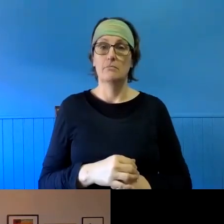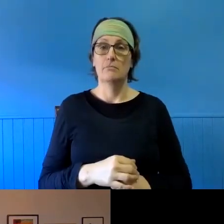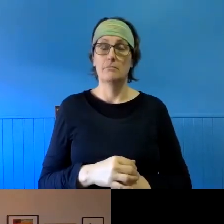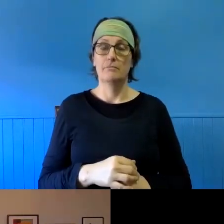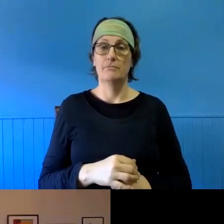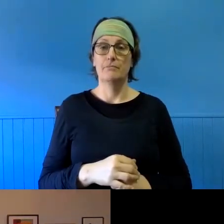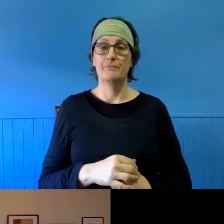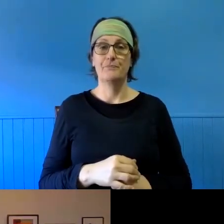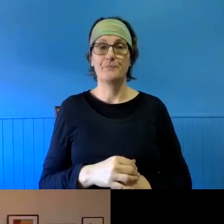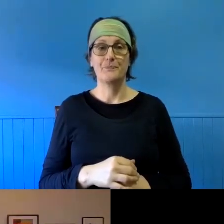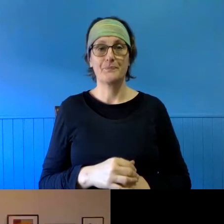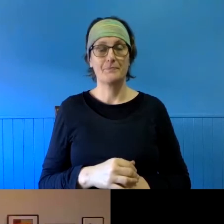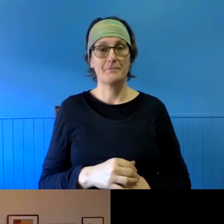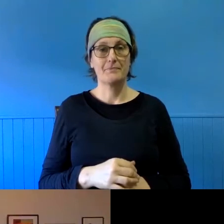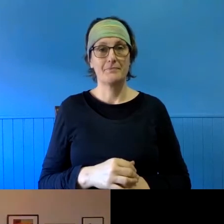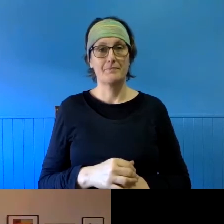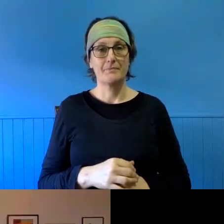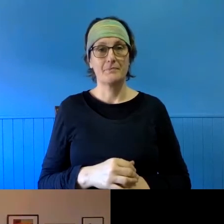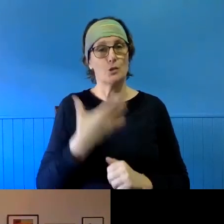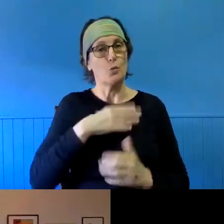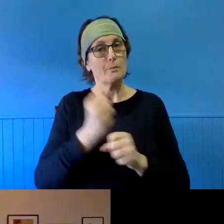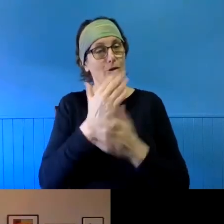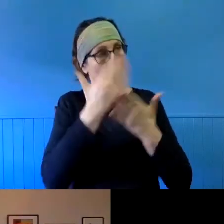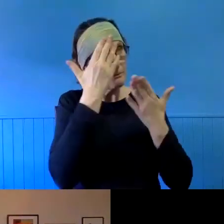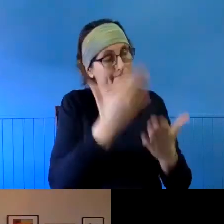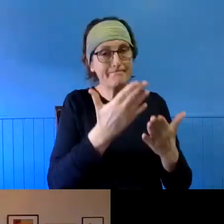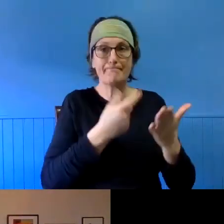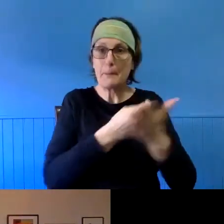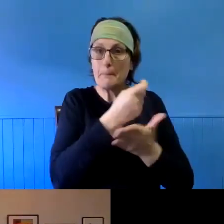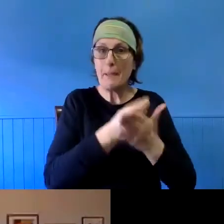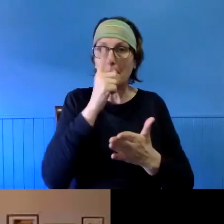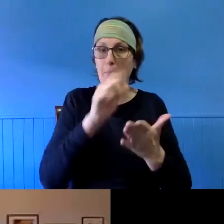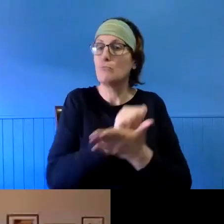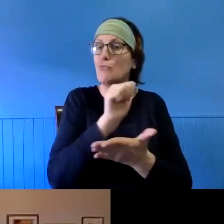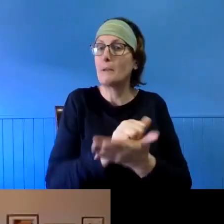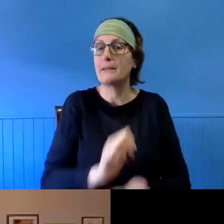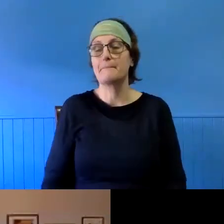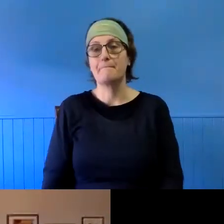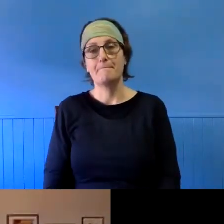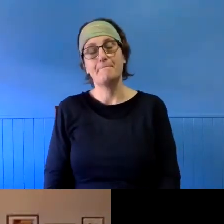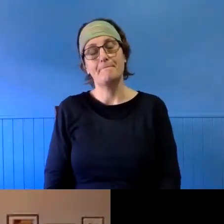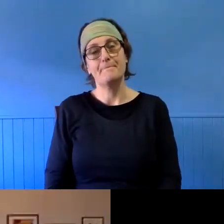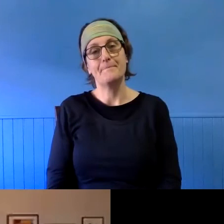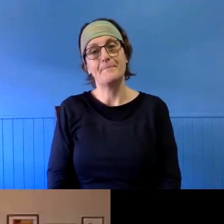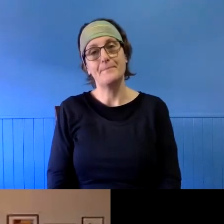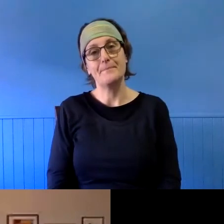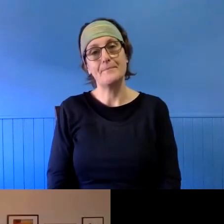So we want to tonight that. Great, thank you so much, Carol.